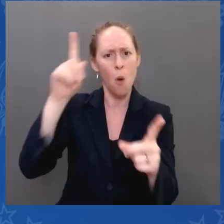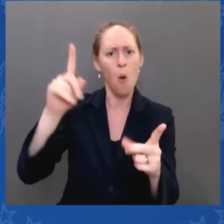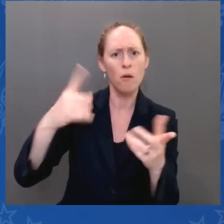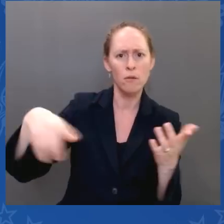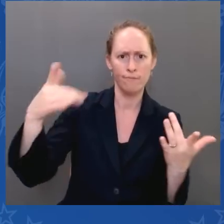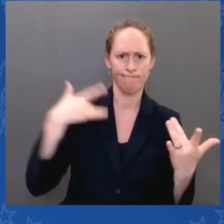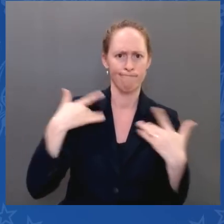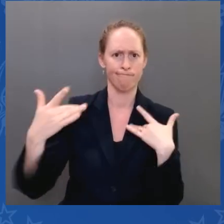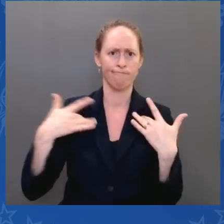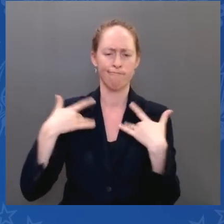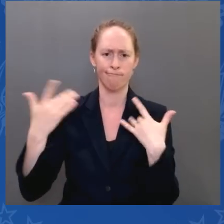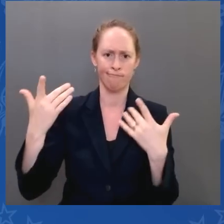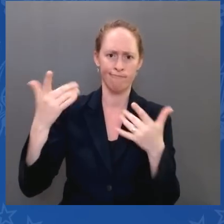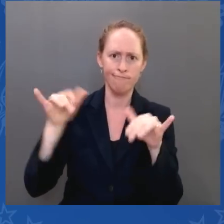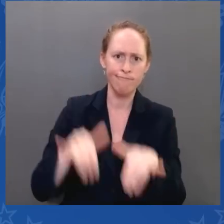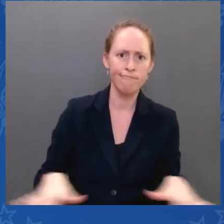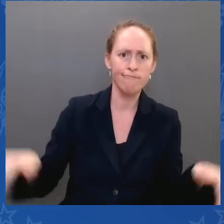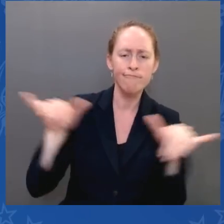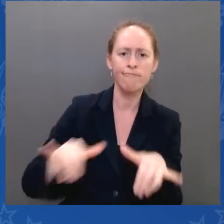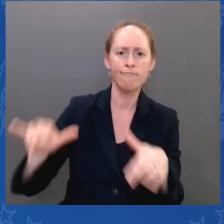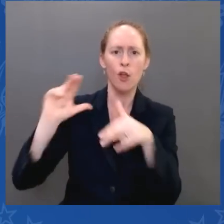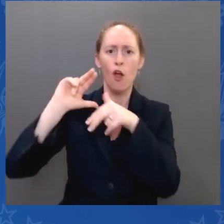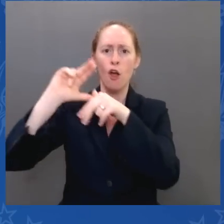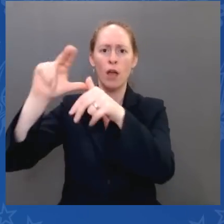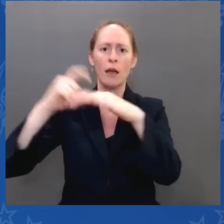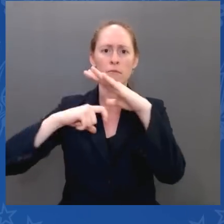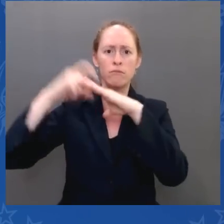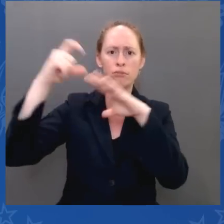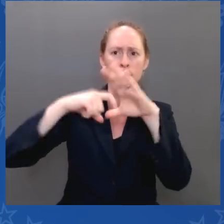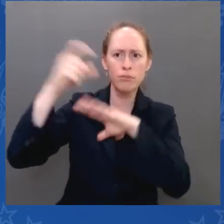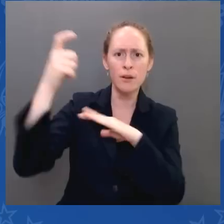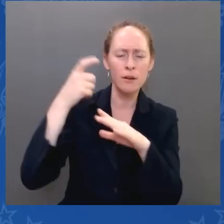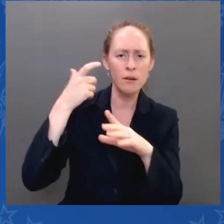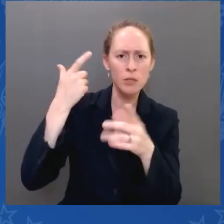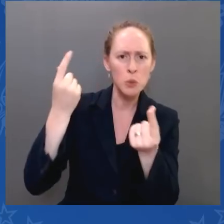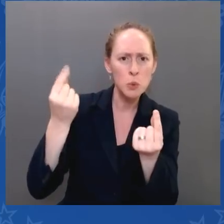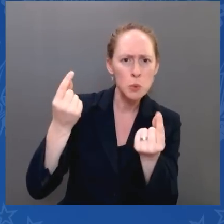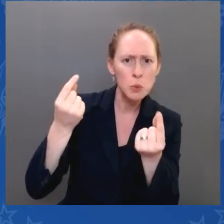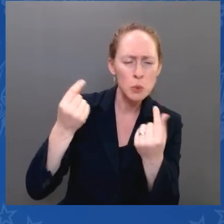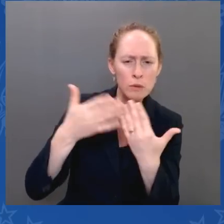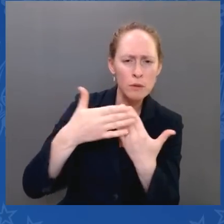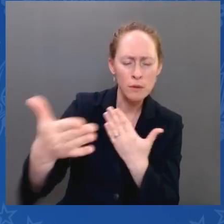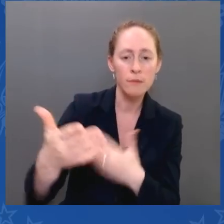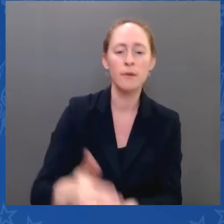is on international developments, where, on -- on the back of your securing an agreement